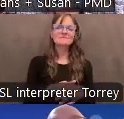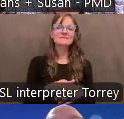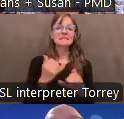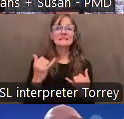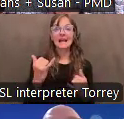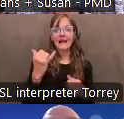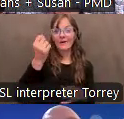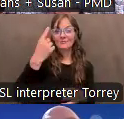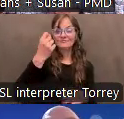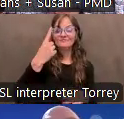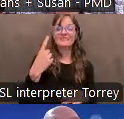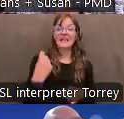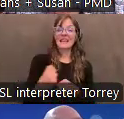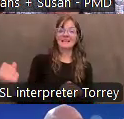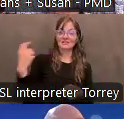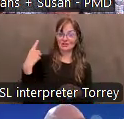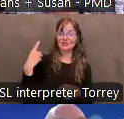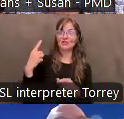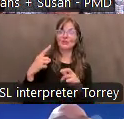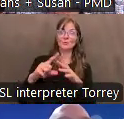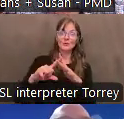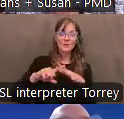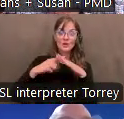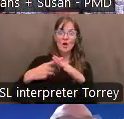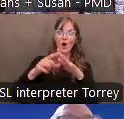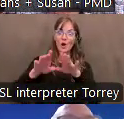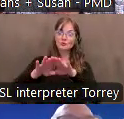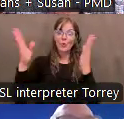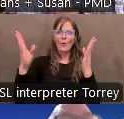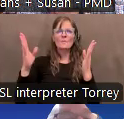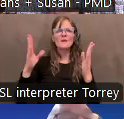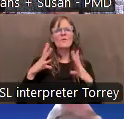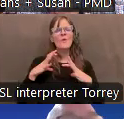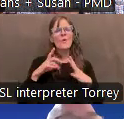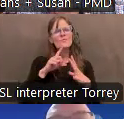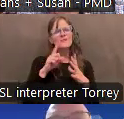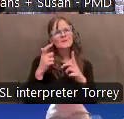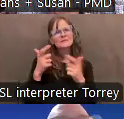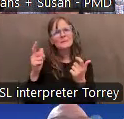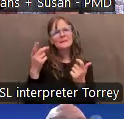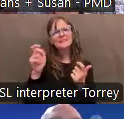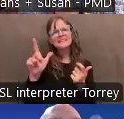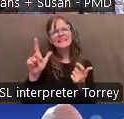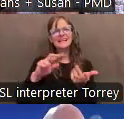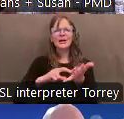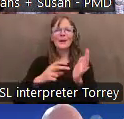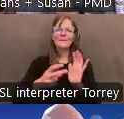And then we went out and of course we had a cheeseboard of all of our cheeses.